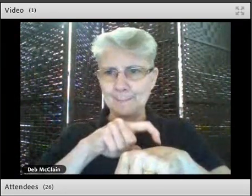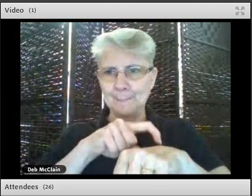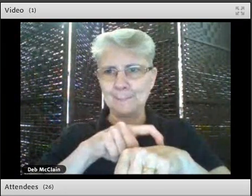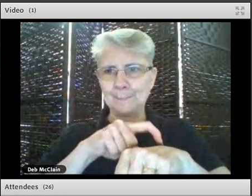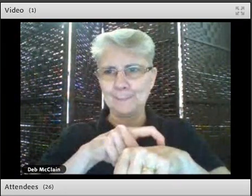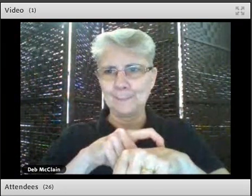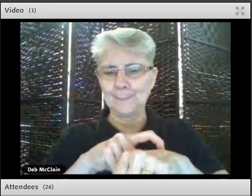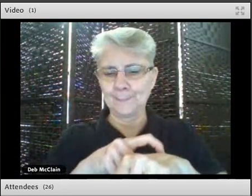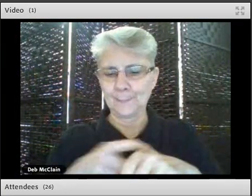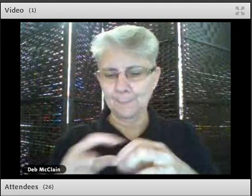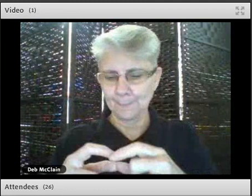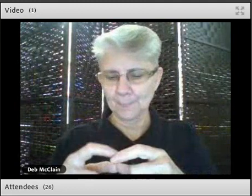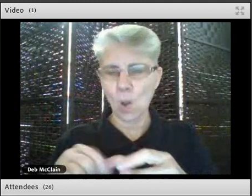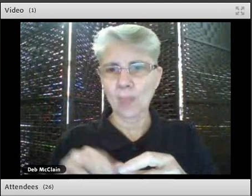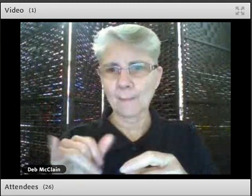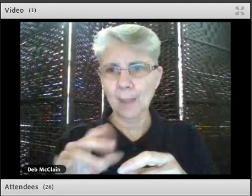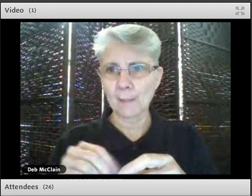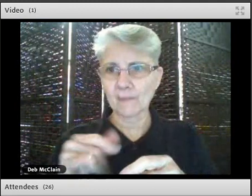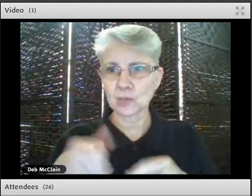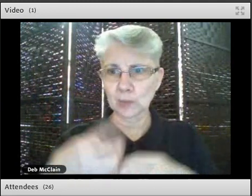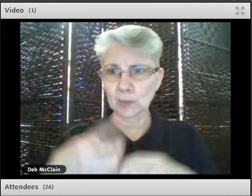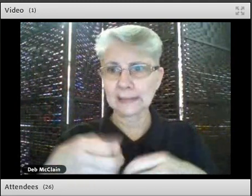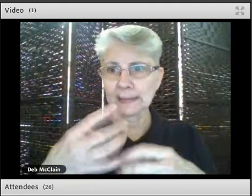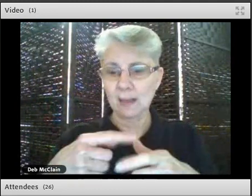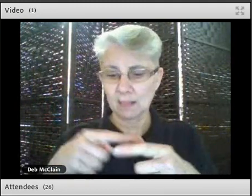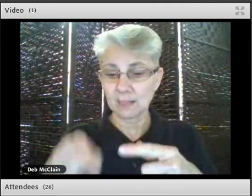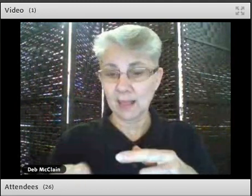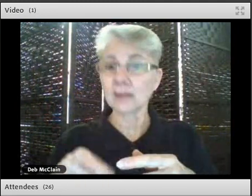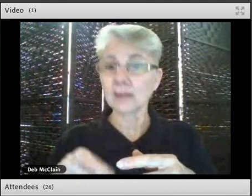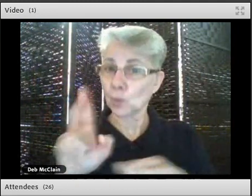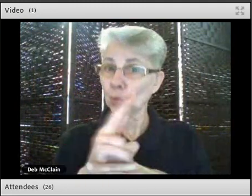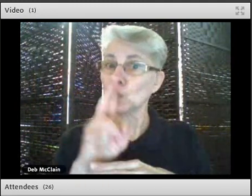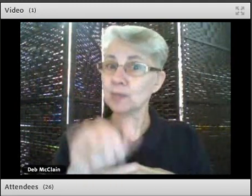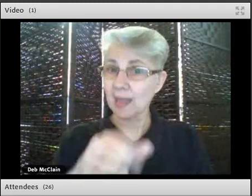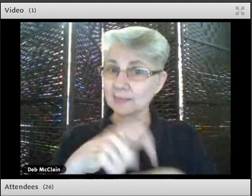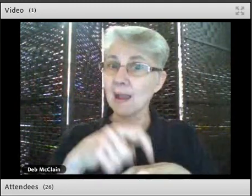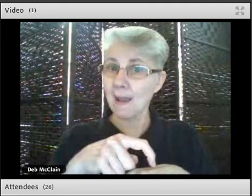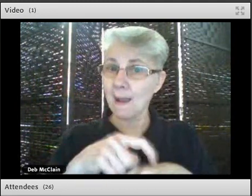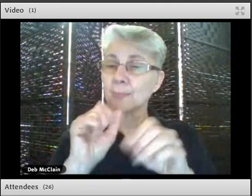And you can present it in this clock fashion, as well. However it presents itself to you